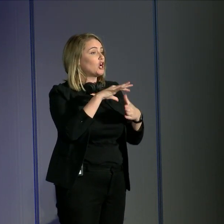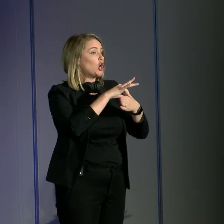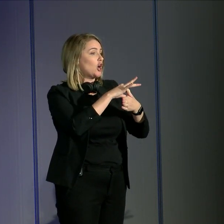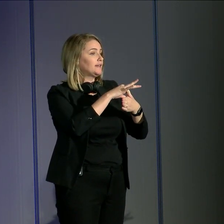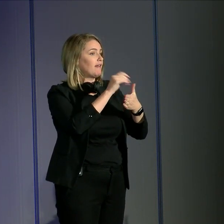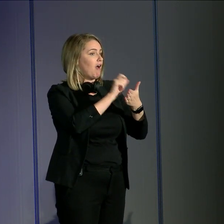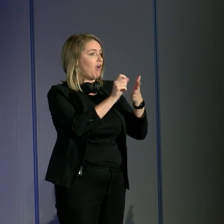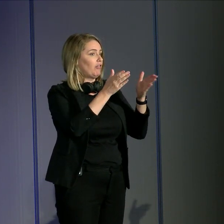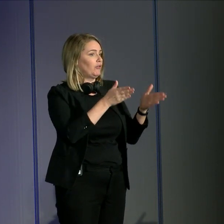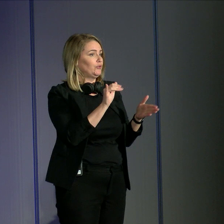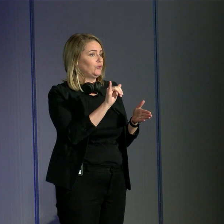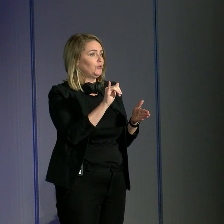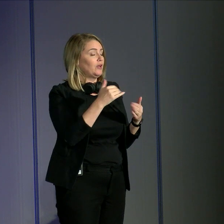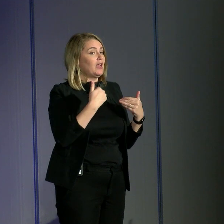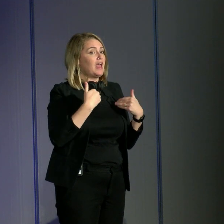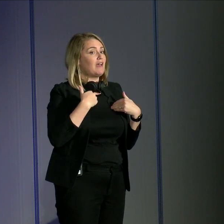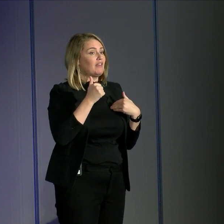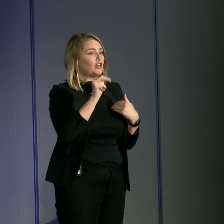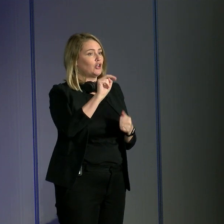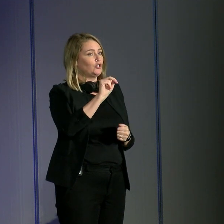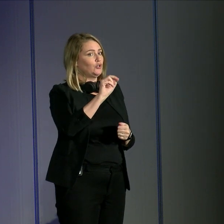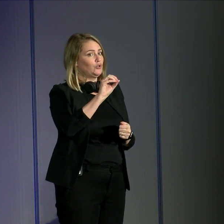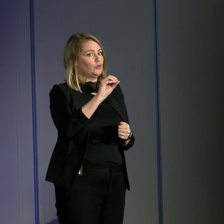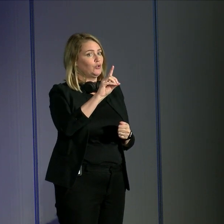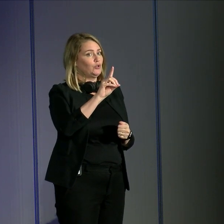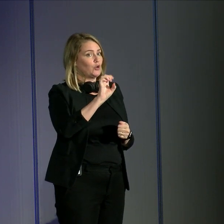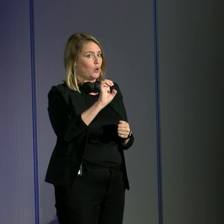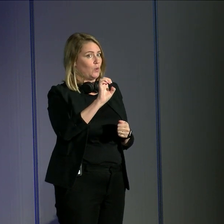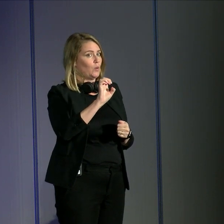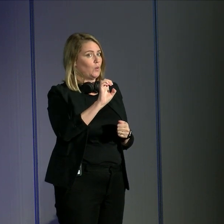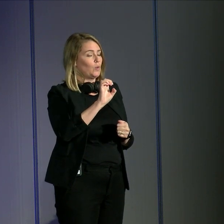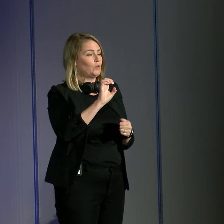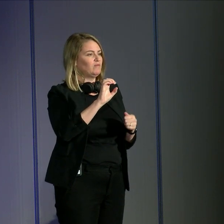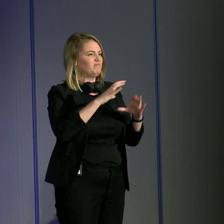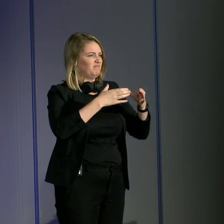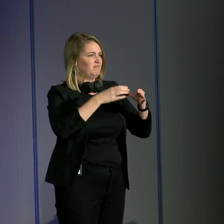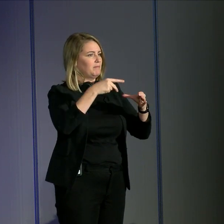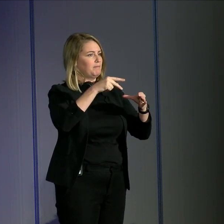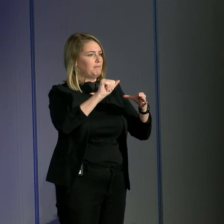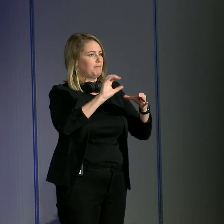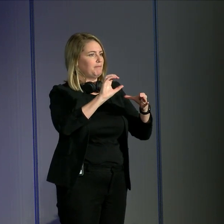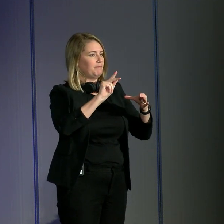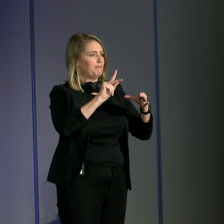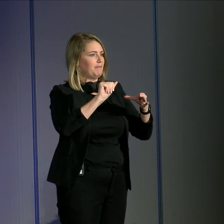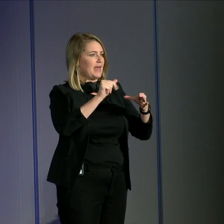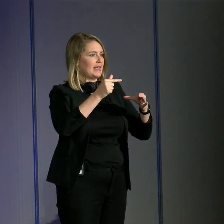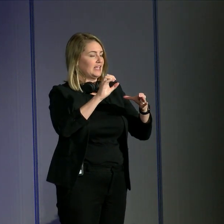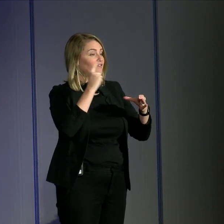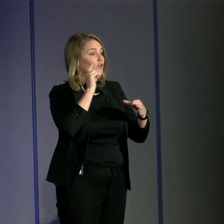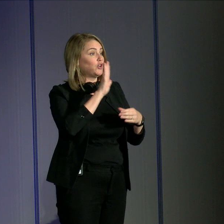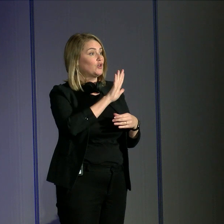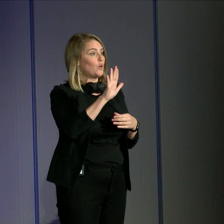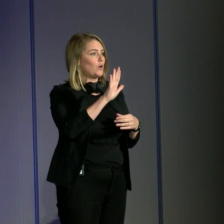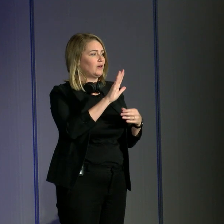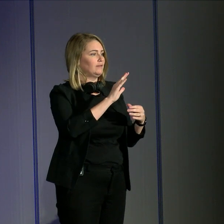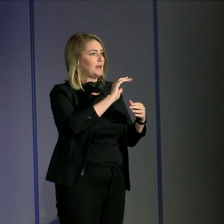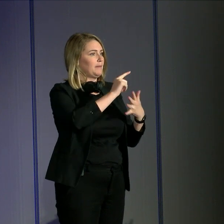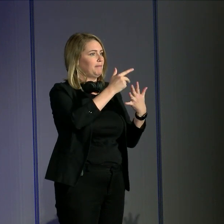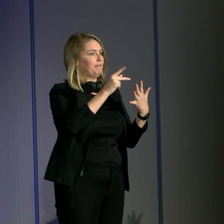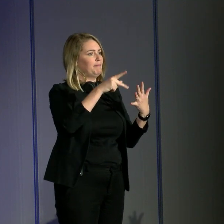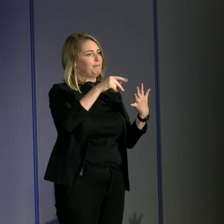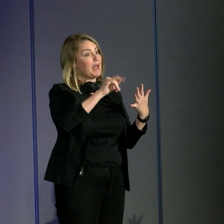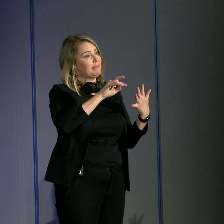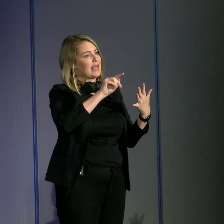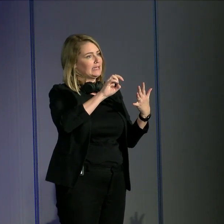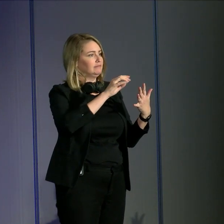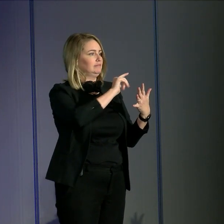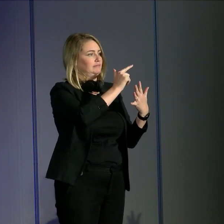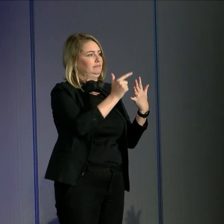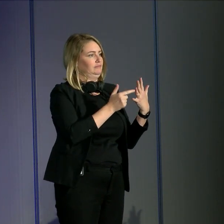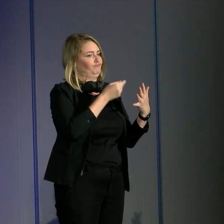And we also have a node package for testing in your CI/CD pipeline for instance.